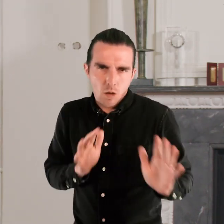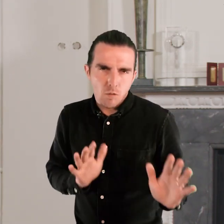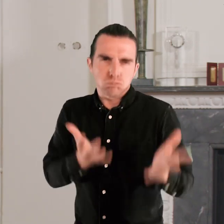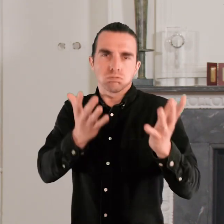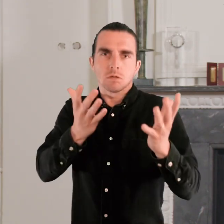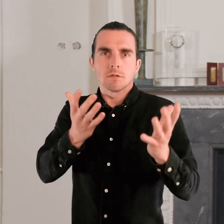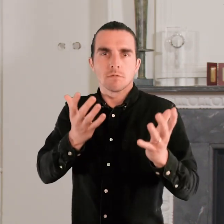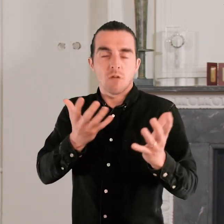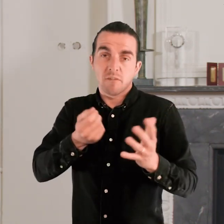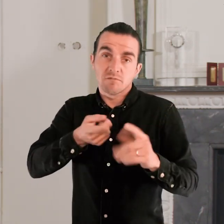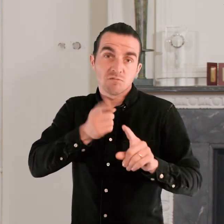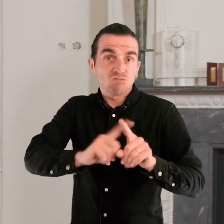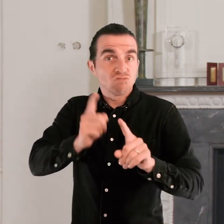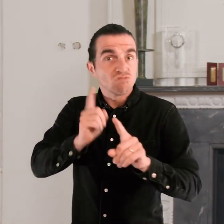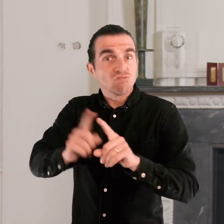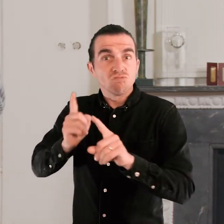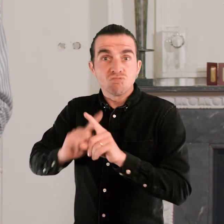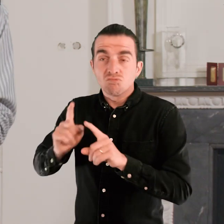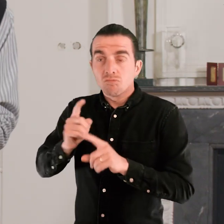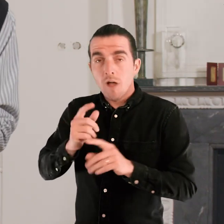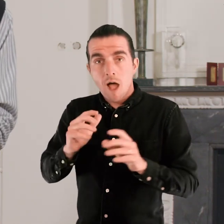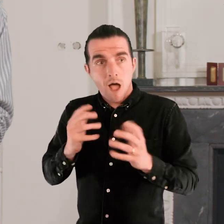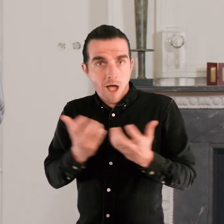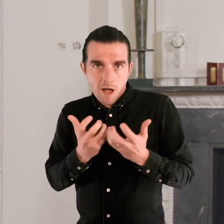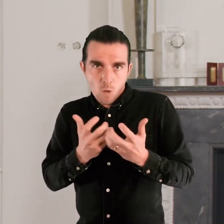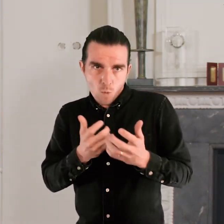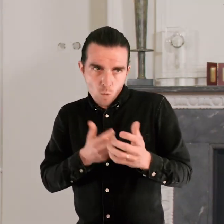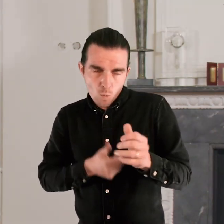Well, there are a number of ways